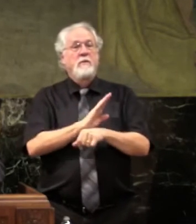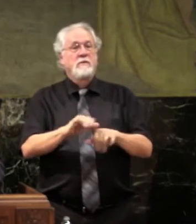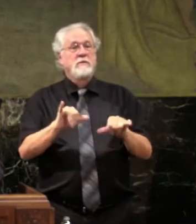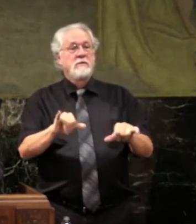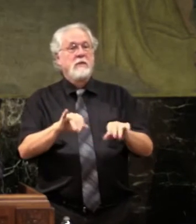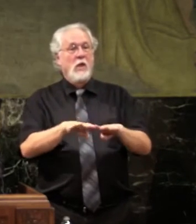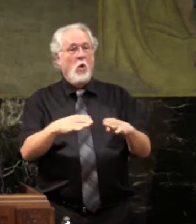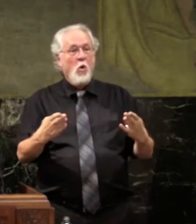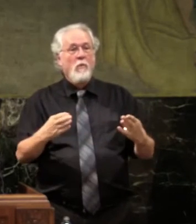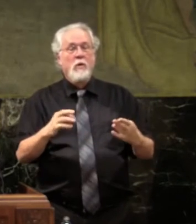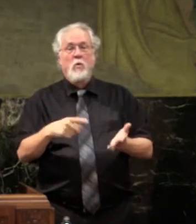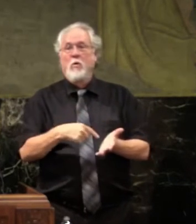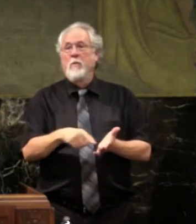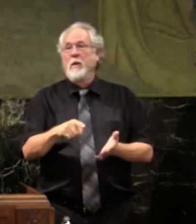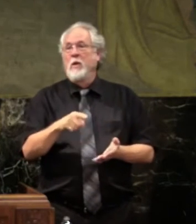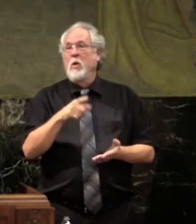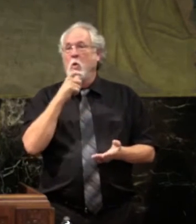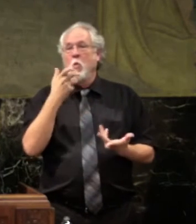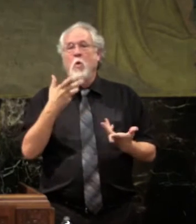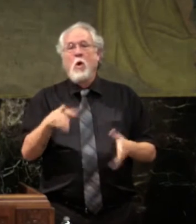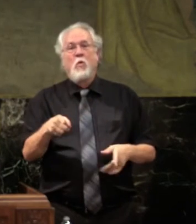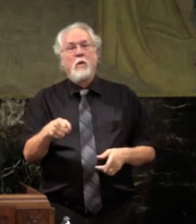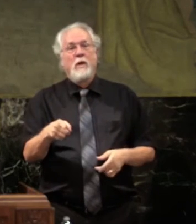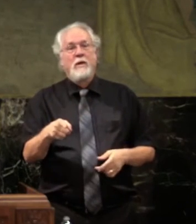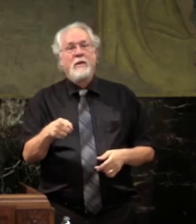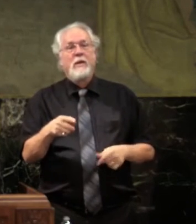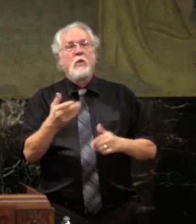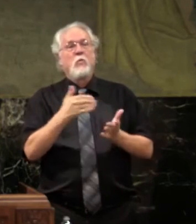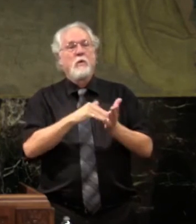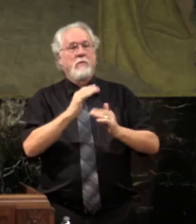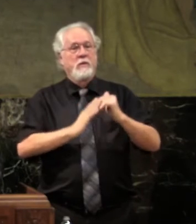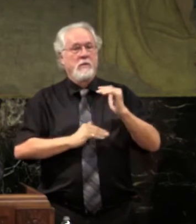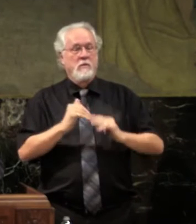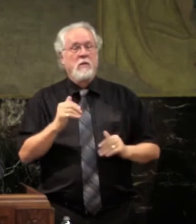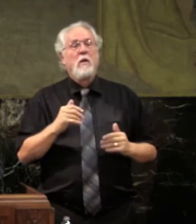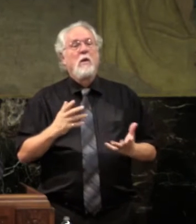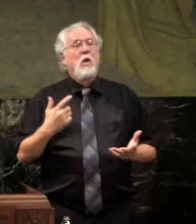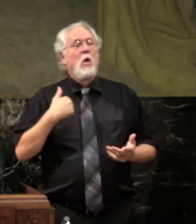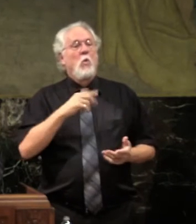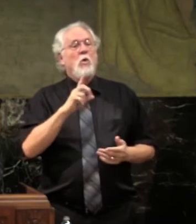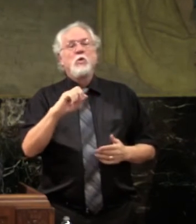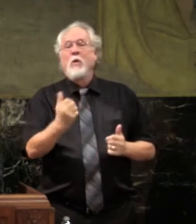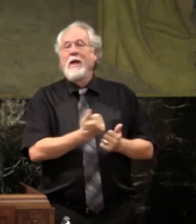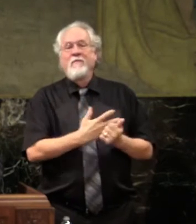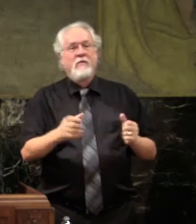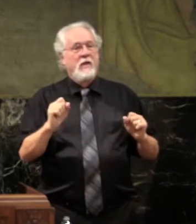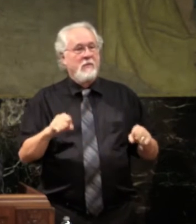reimbursing a homeowner who is already rebuilt so we will be doing everything possible to drive those